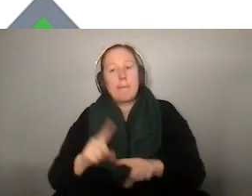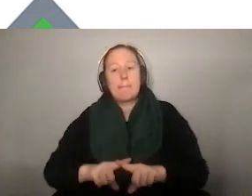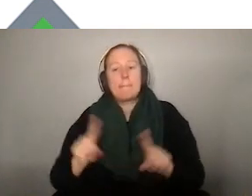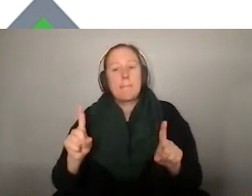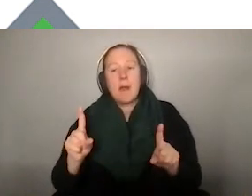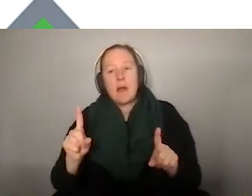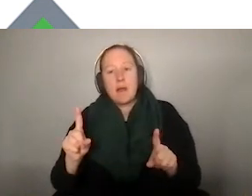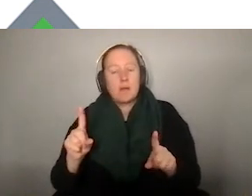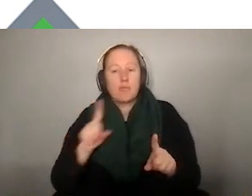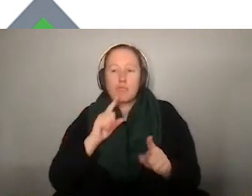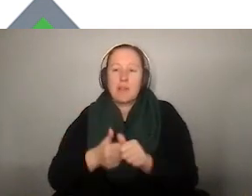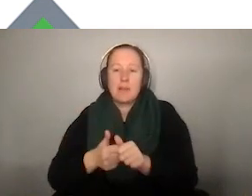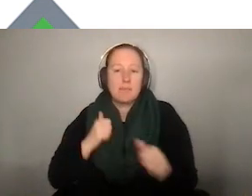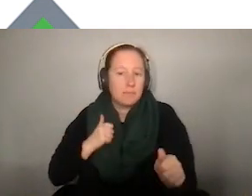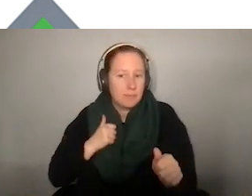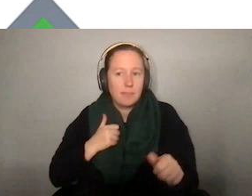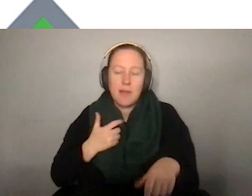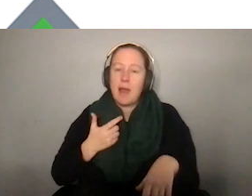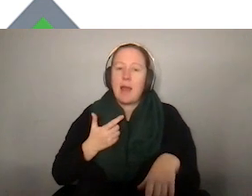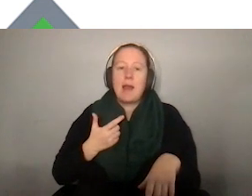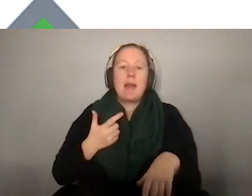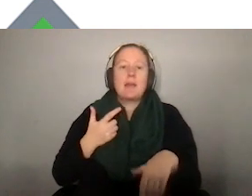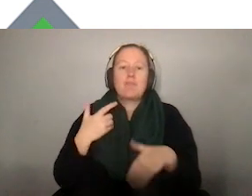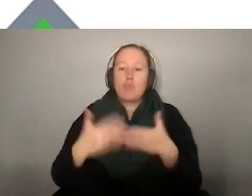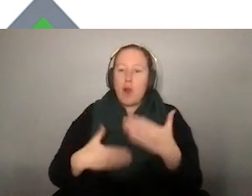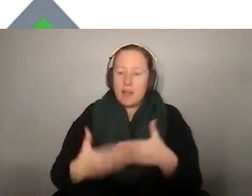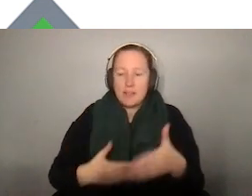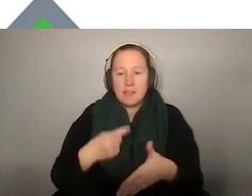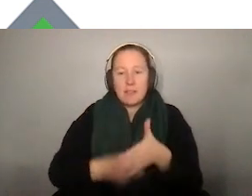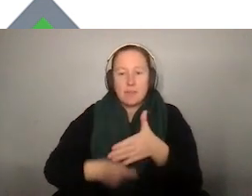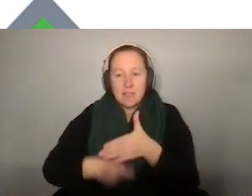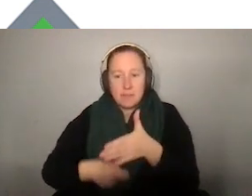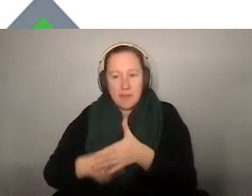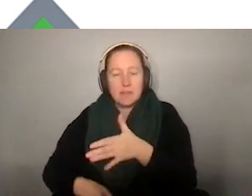bit behind in processing expenses against their project, but manages to do so in September,